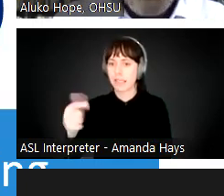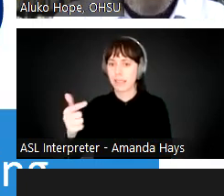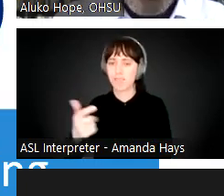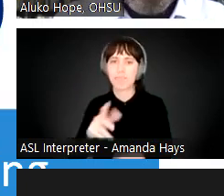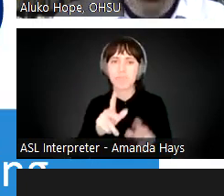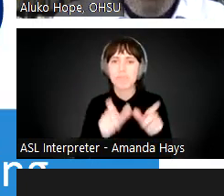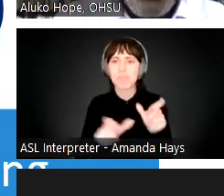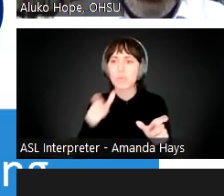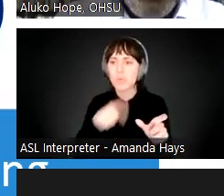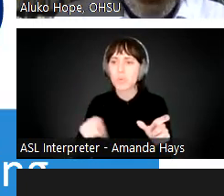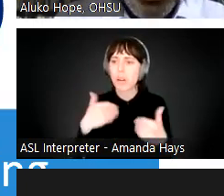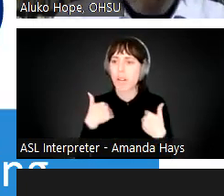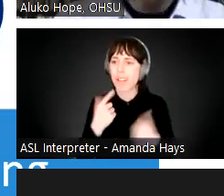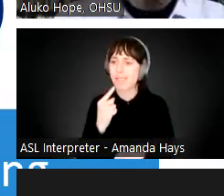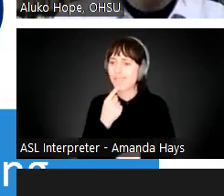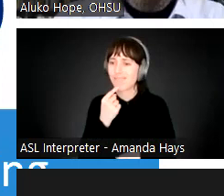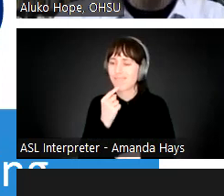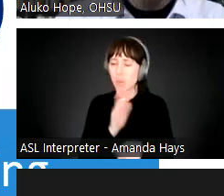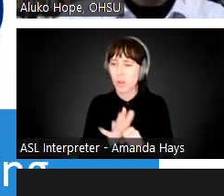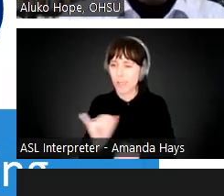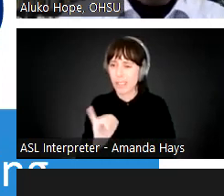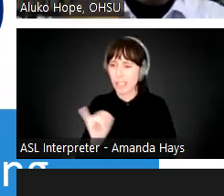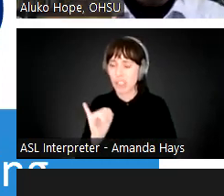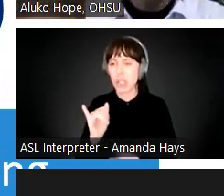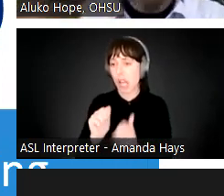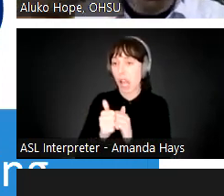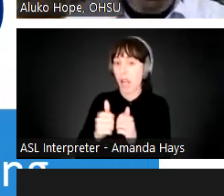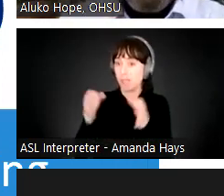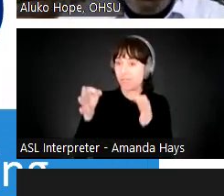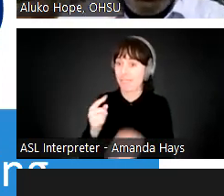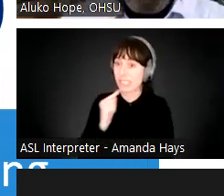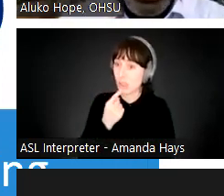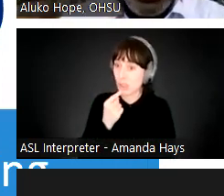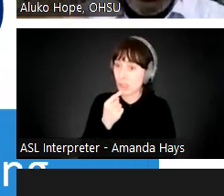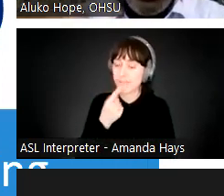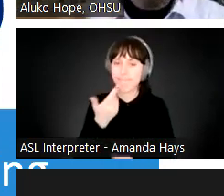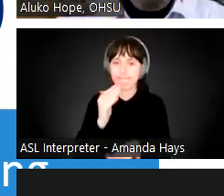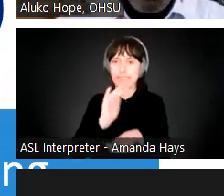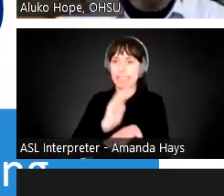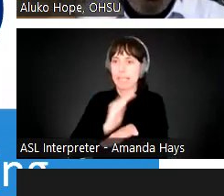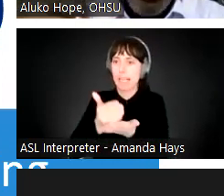by the amount of symptoms, whether it be defined by the amount of virus in the